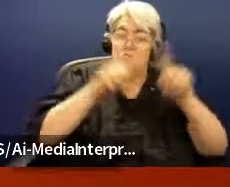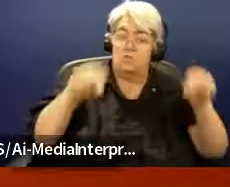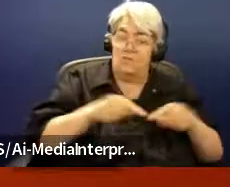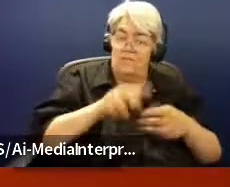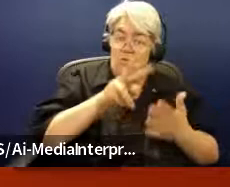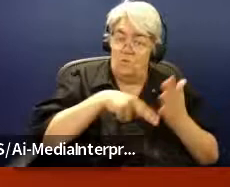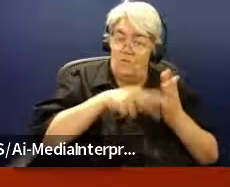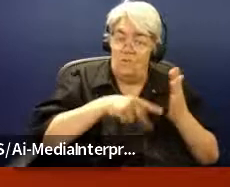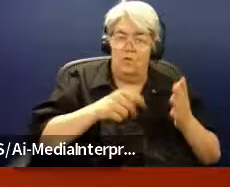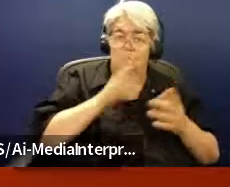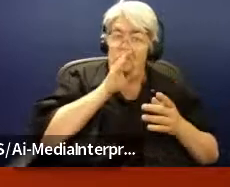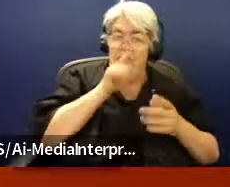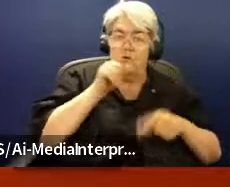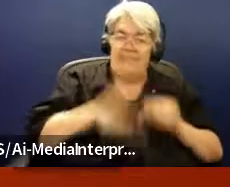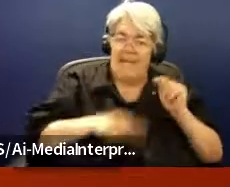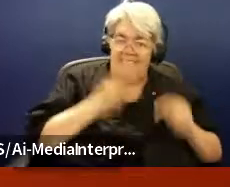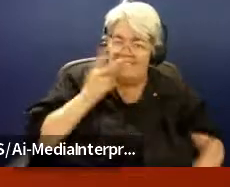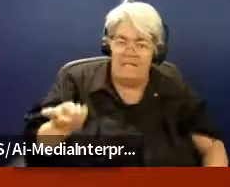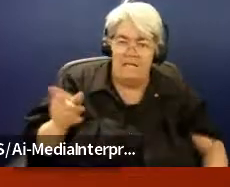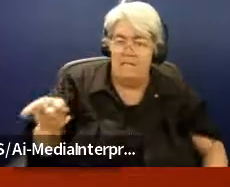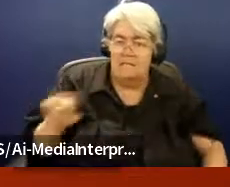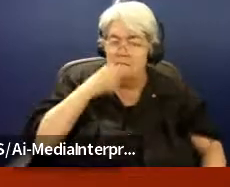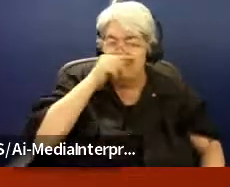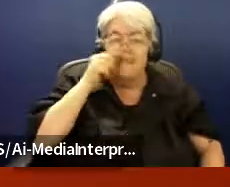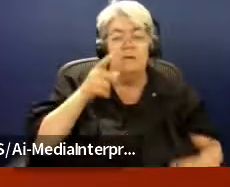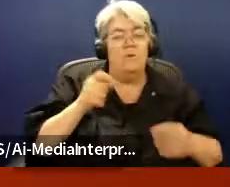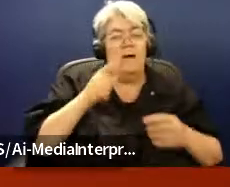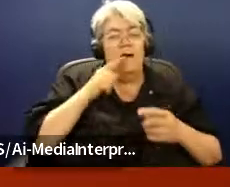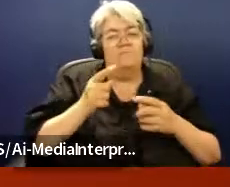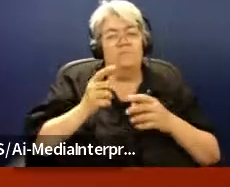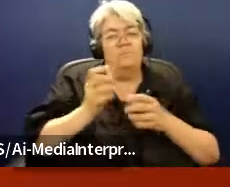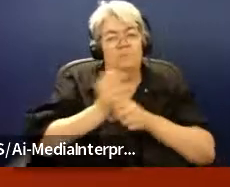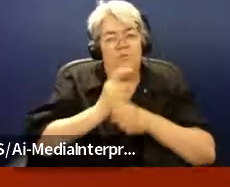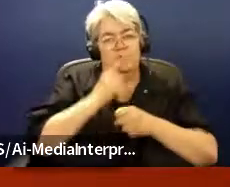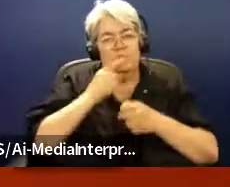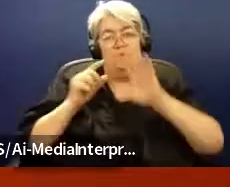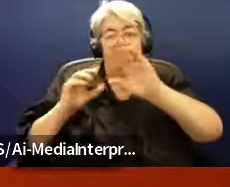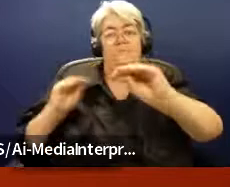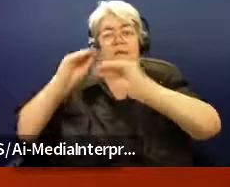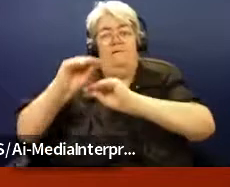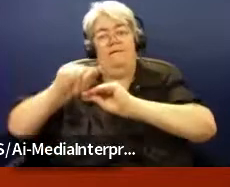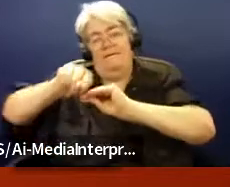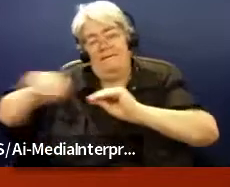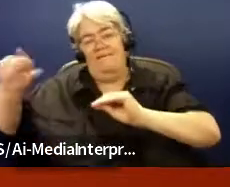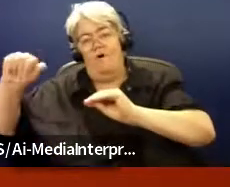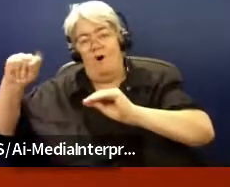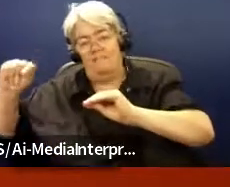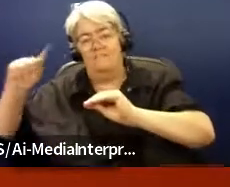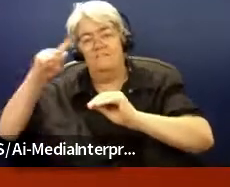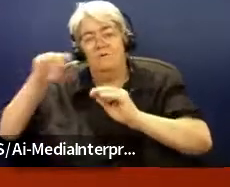accessible and if maybe they are using a canvas element or an element which is inaccessible we need to provide a way